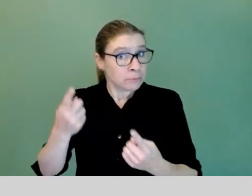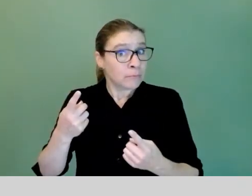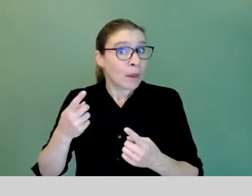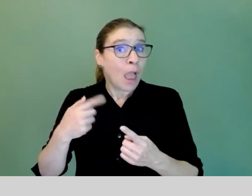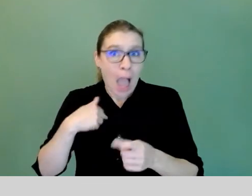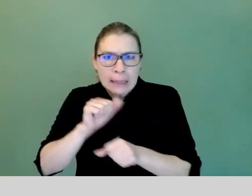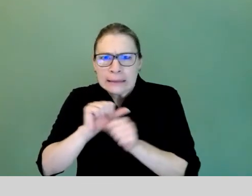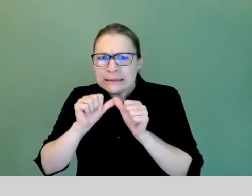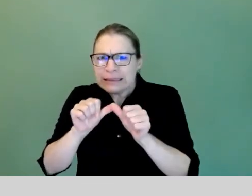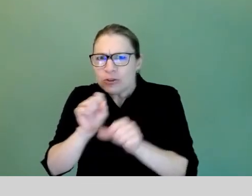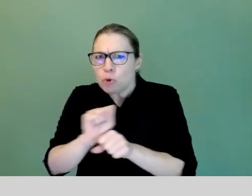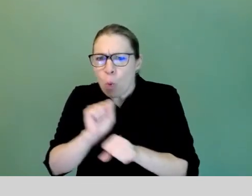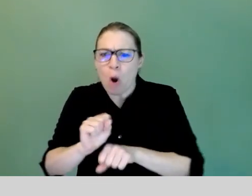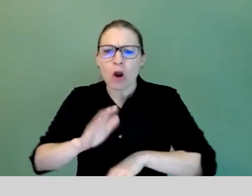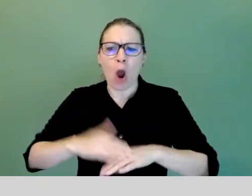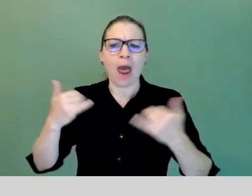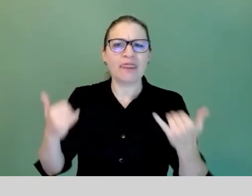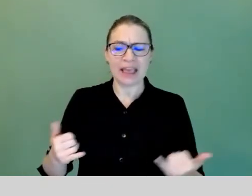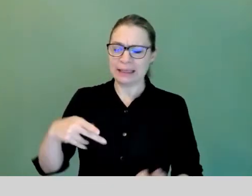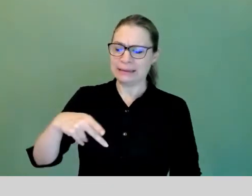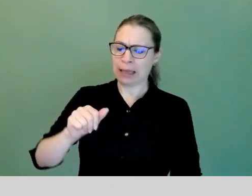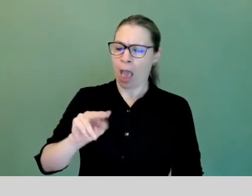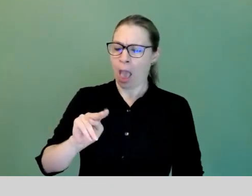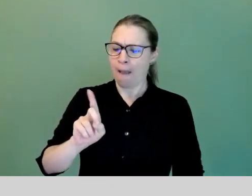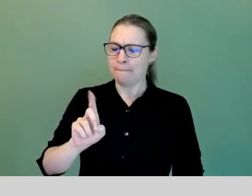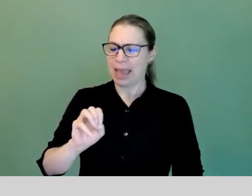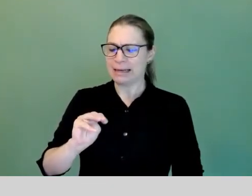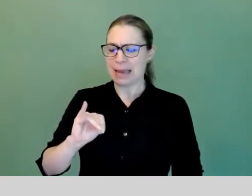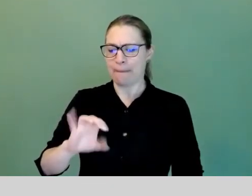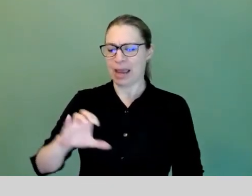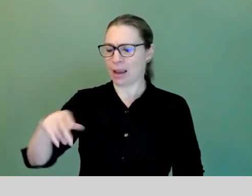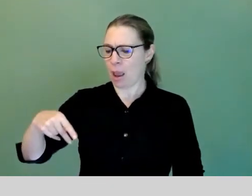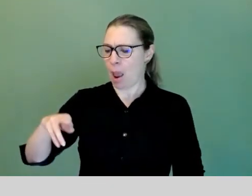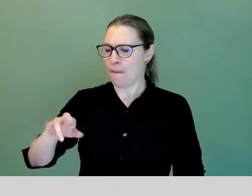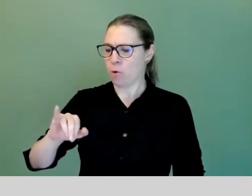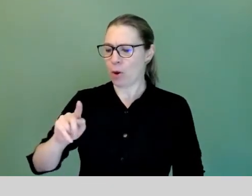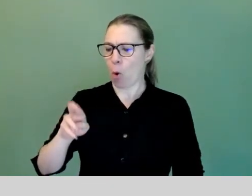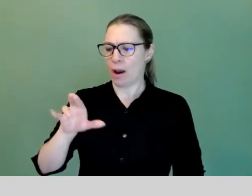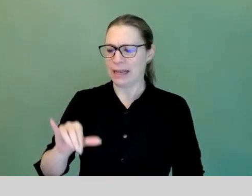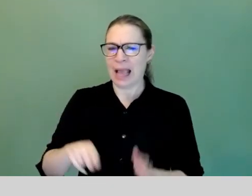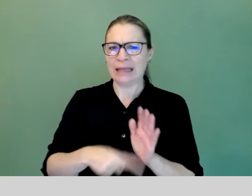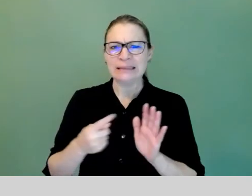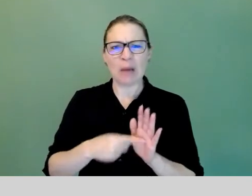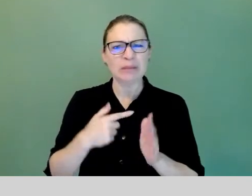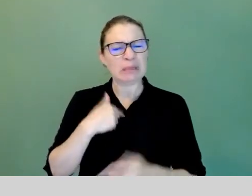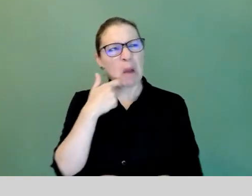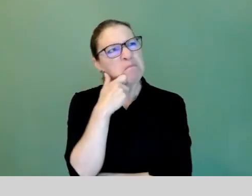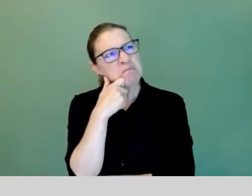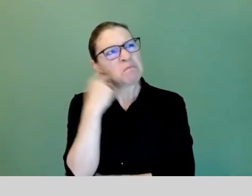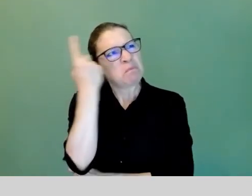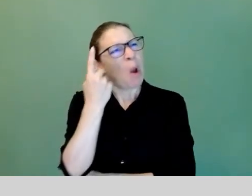As I have worked further on PandemicPriority, I have often caught myself asking, well what's the point?